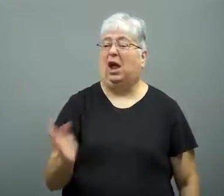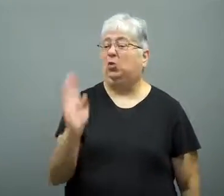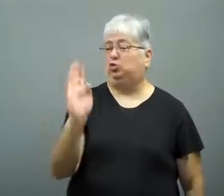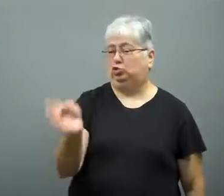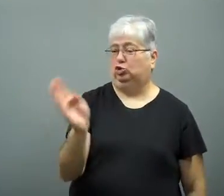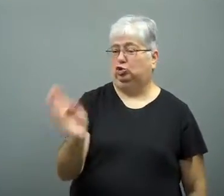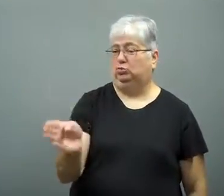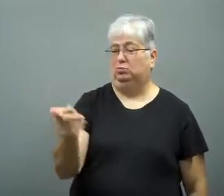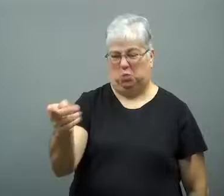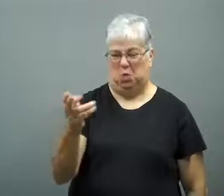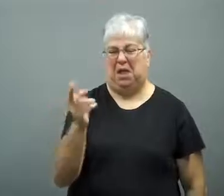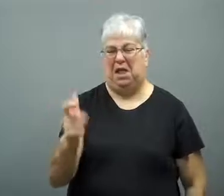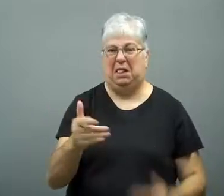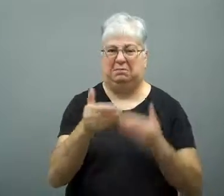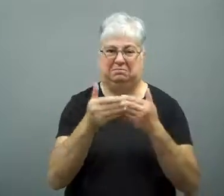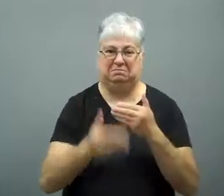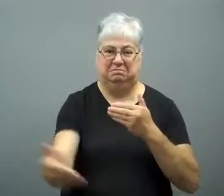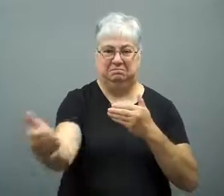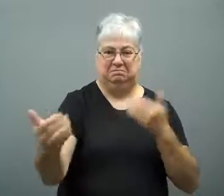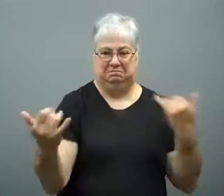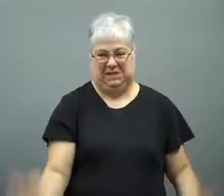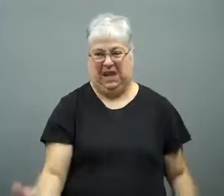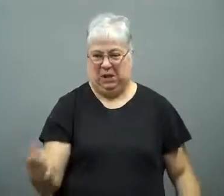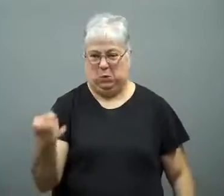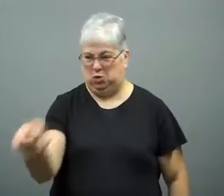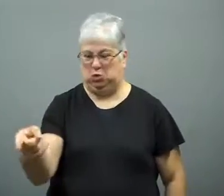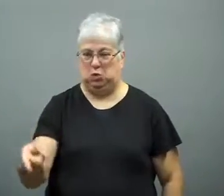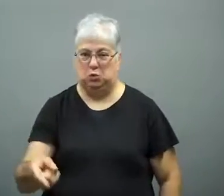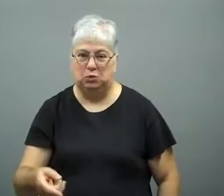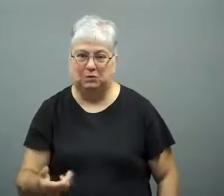She said it was his turn now, his hell was just beginning.